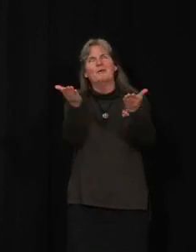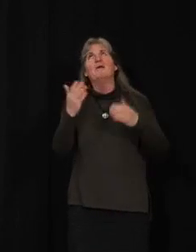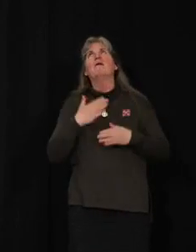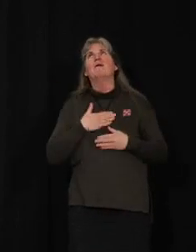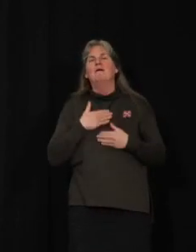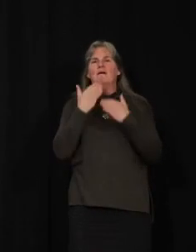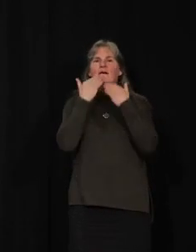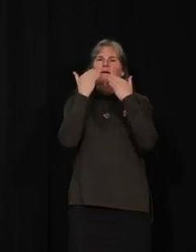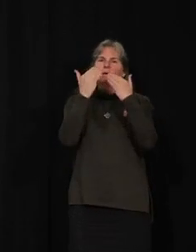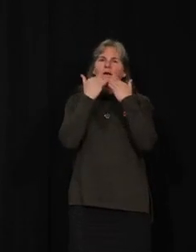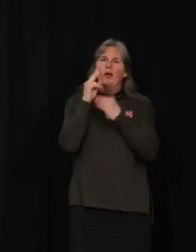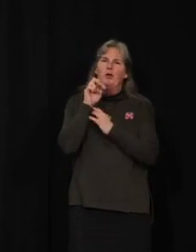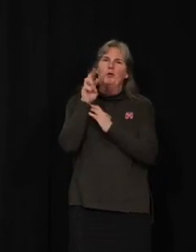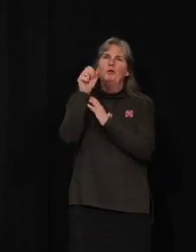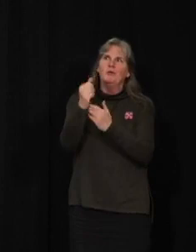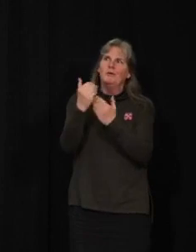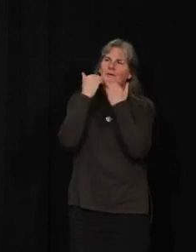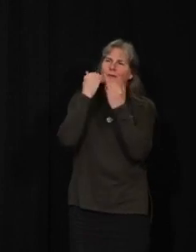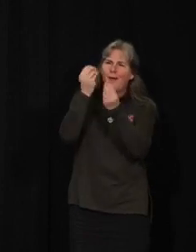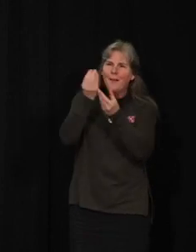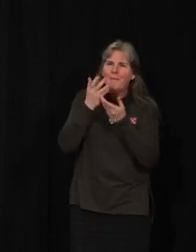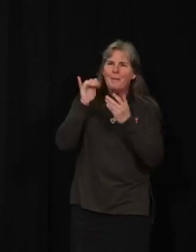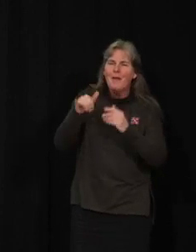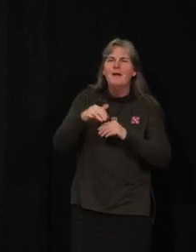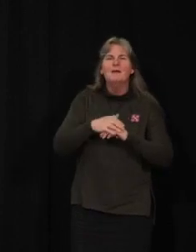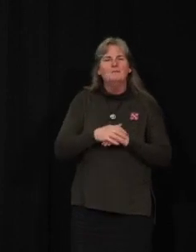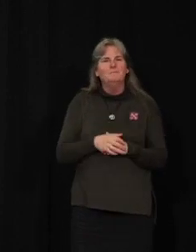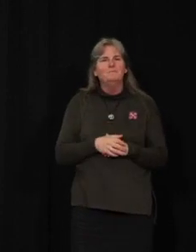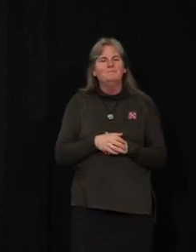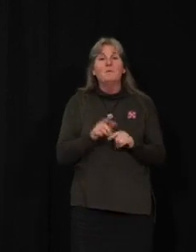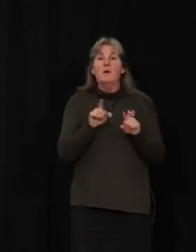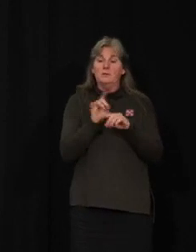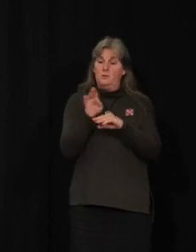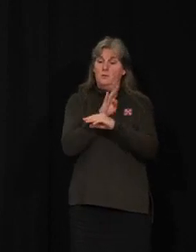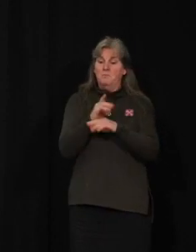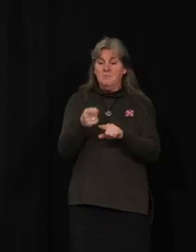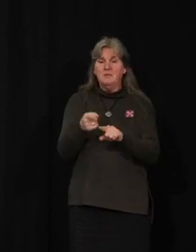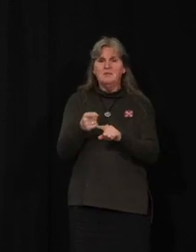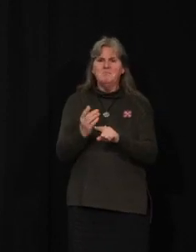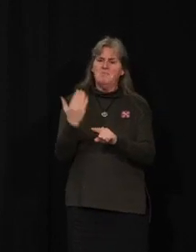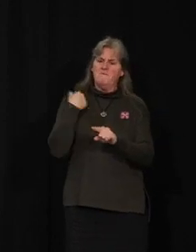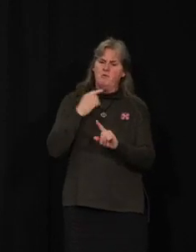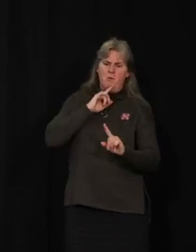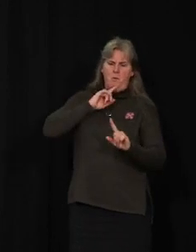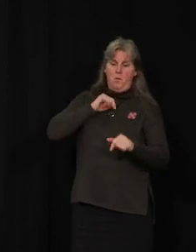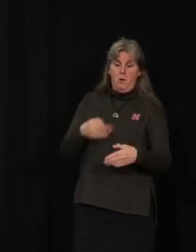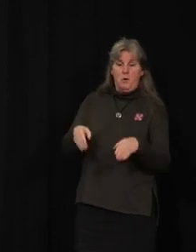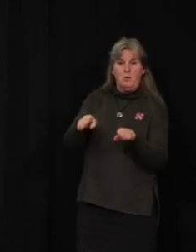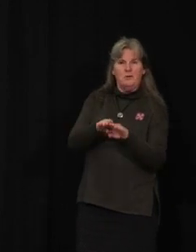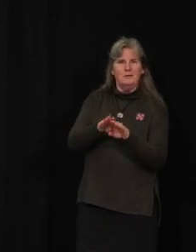We are also looking closely at businesses that have been orderd close. Personal services and bars, as